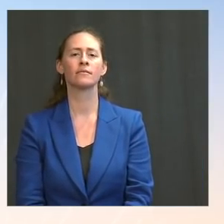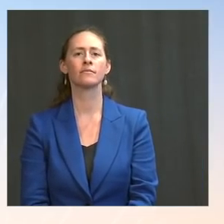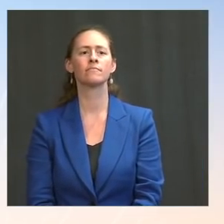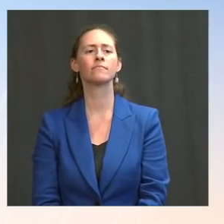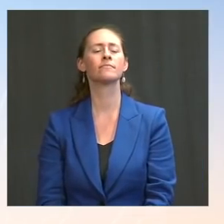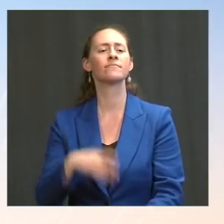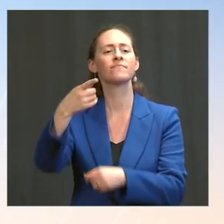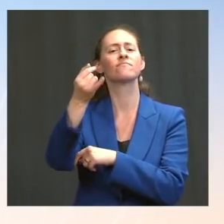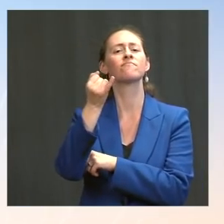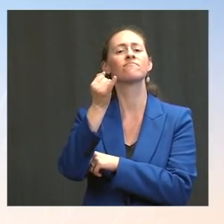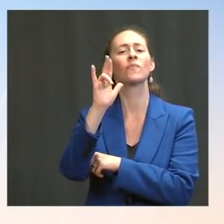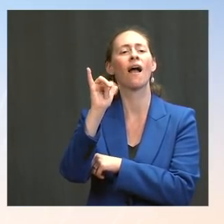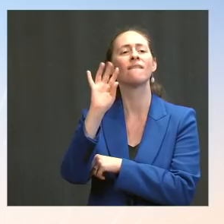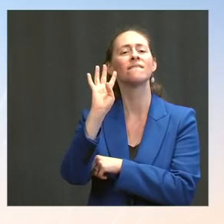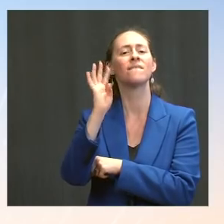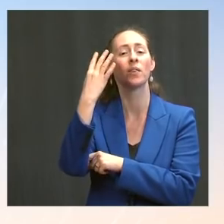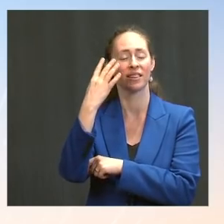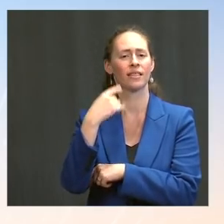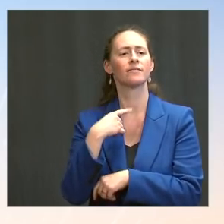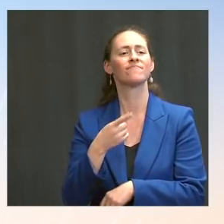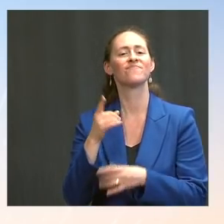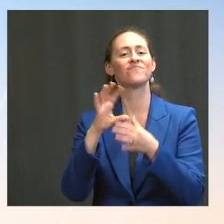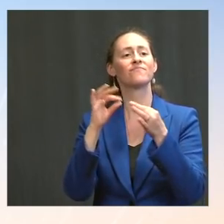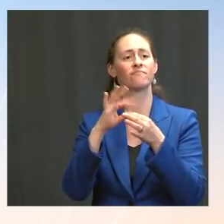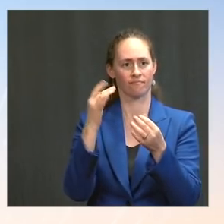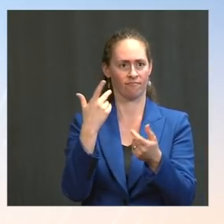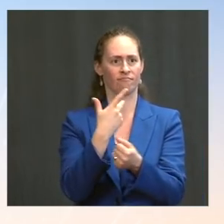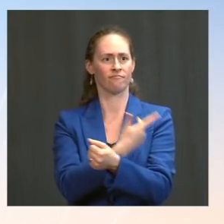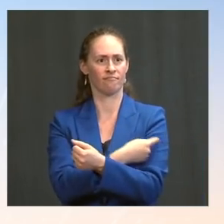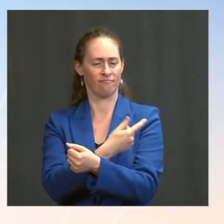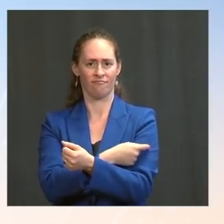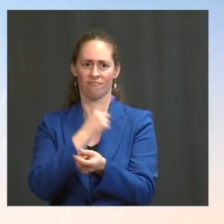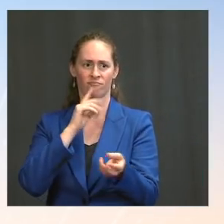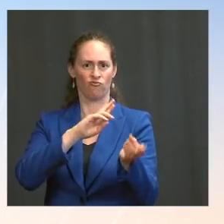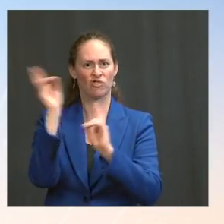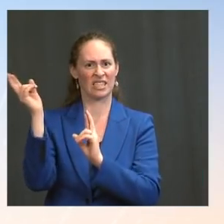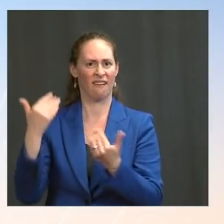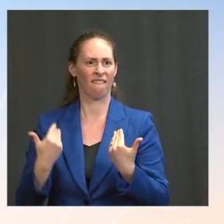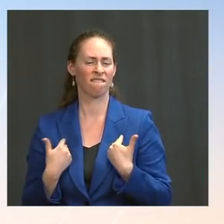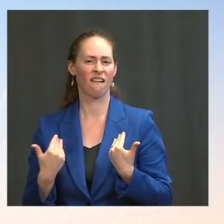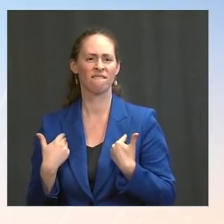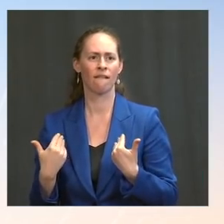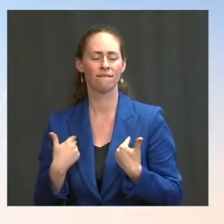they're effective, they're available, but obviously, many states with the lowest vaccination rates